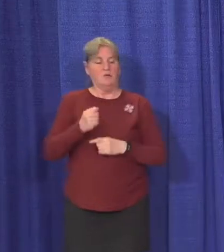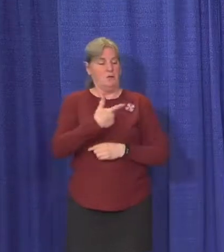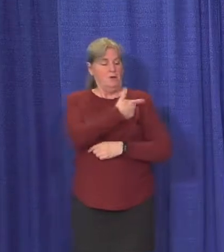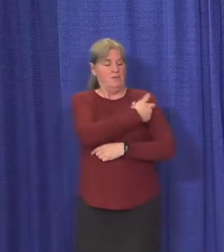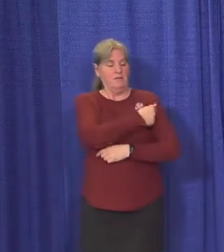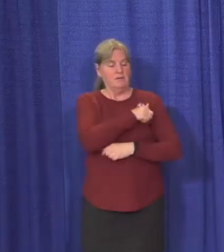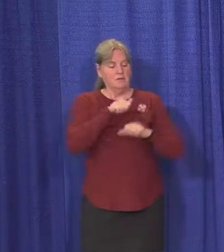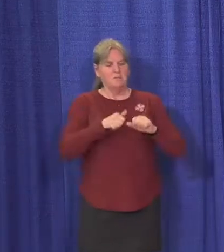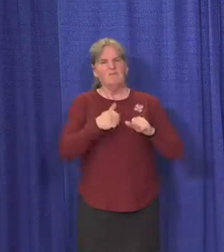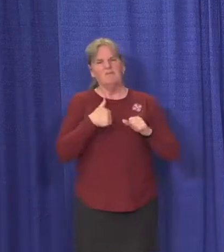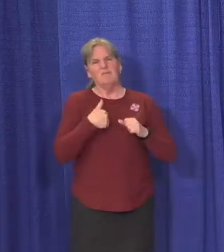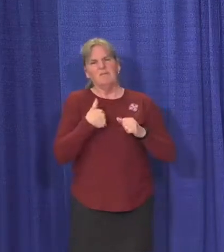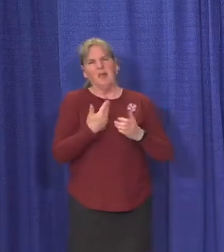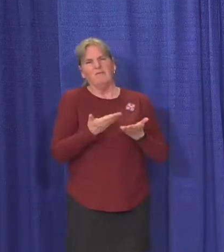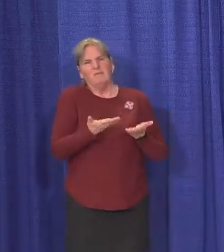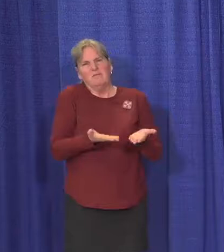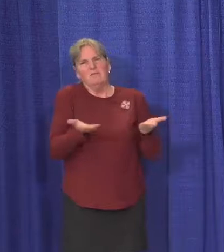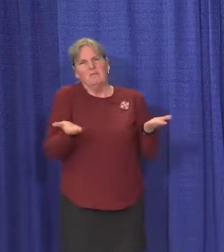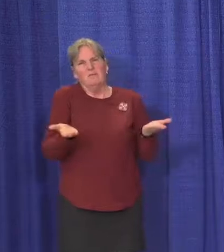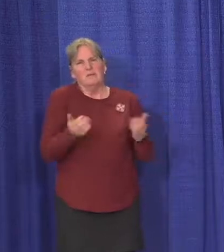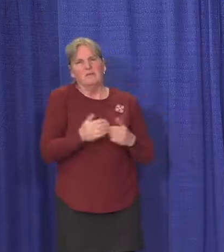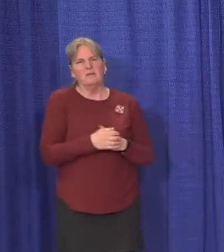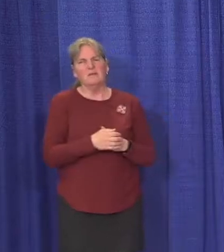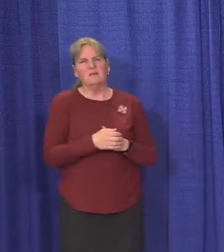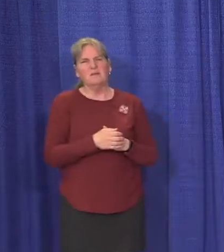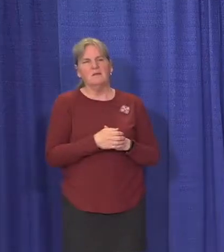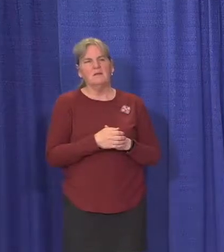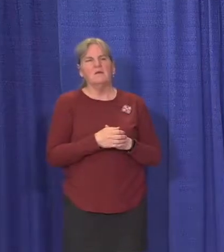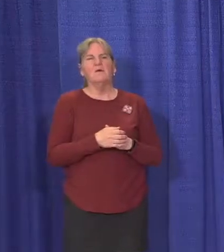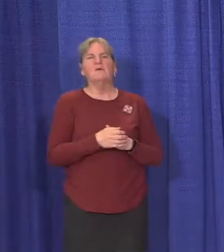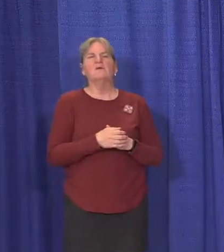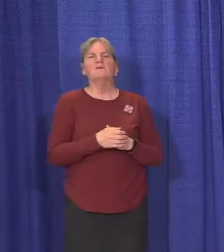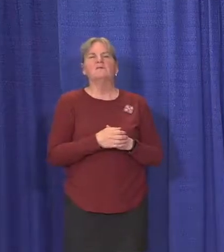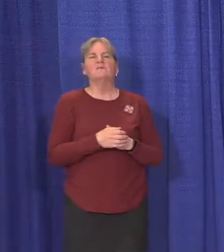In short hesitancy takes the